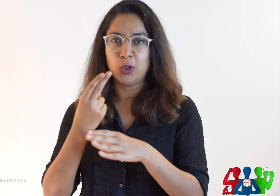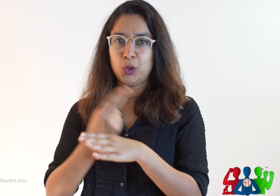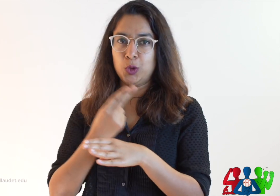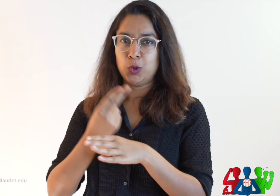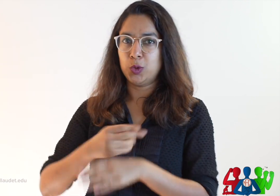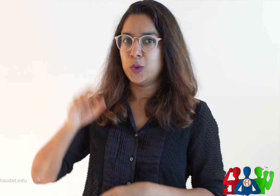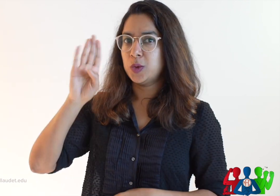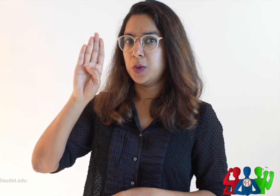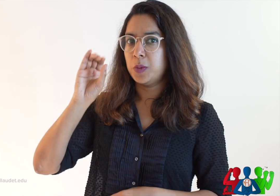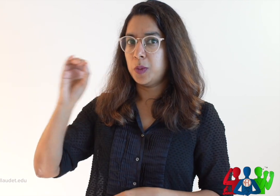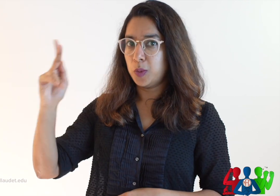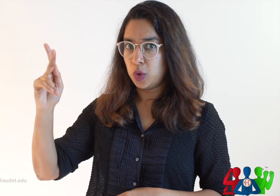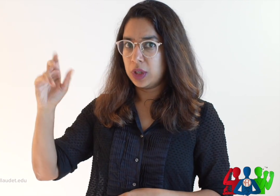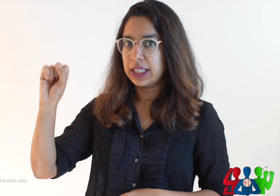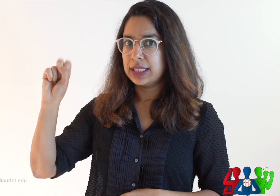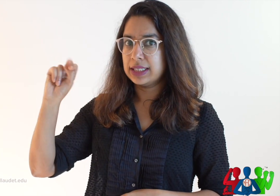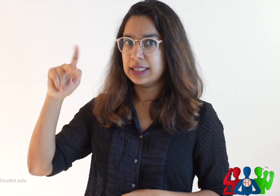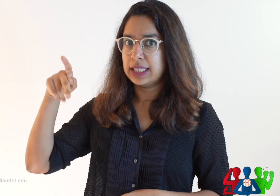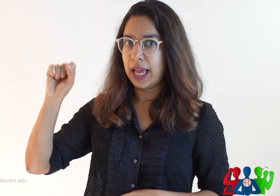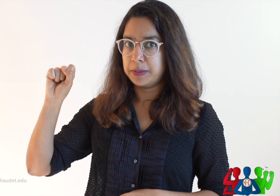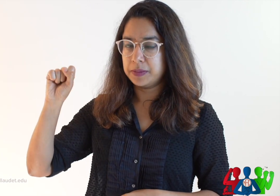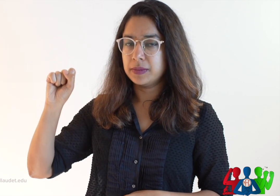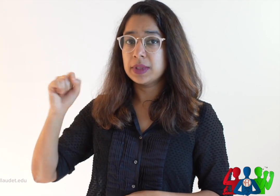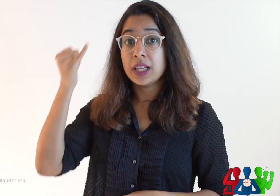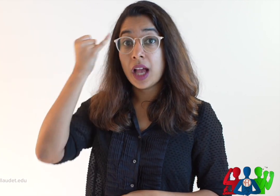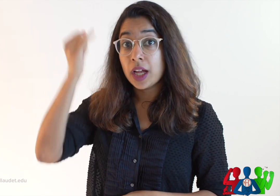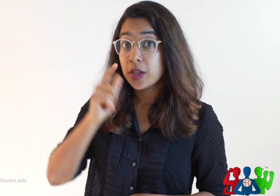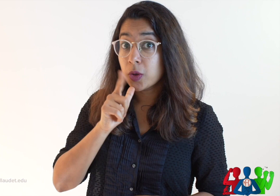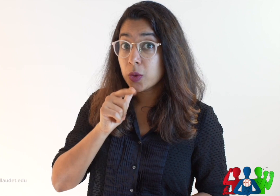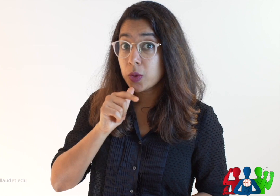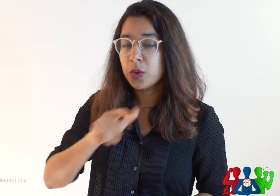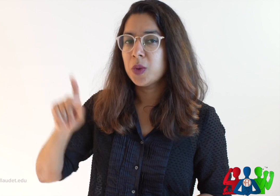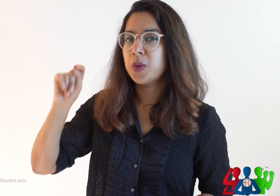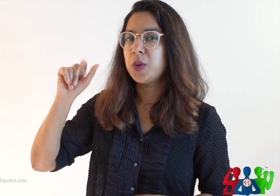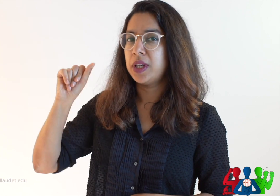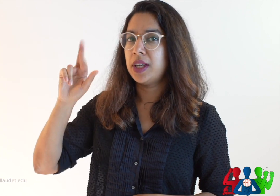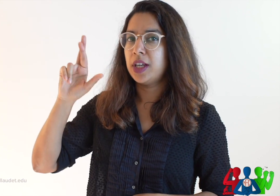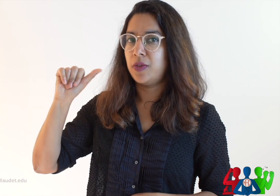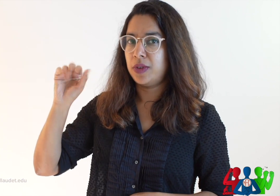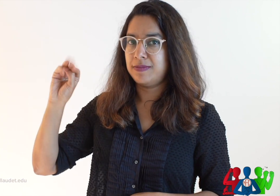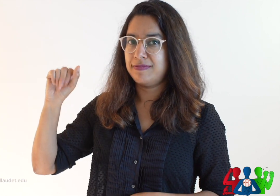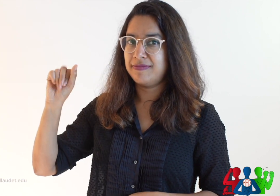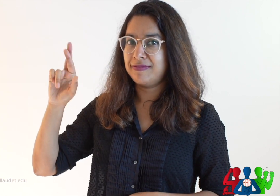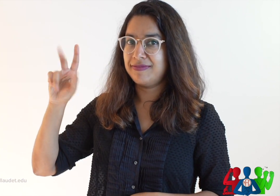The reading responses generally look like something called a Booksnap.